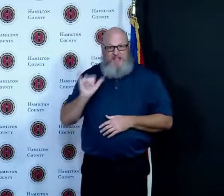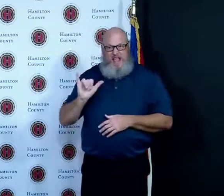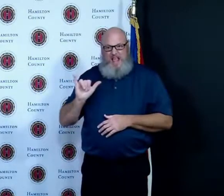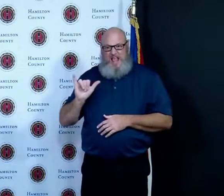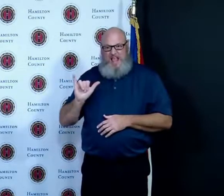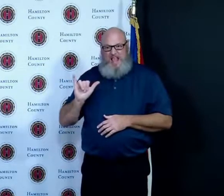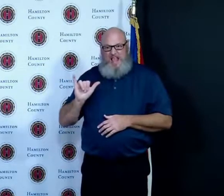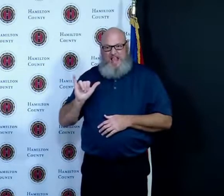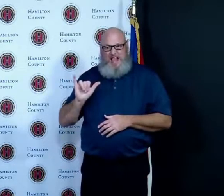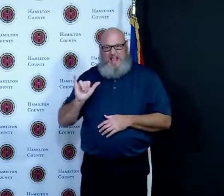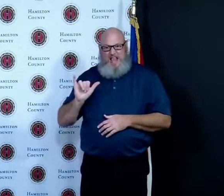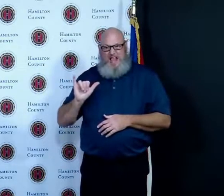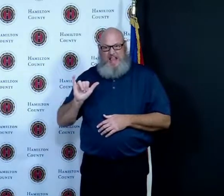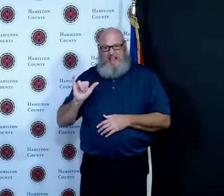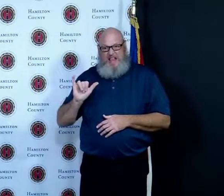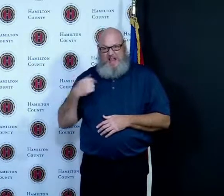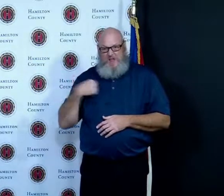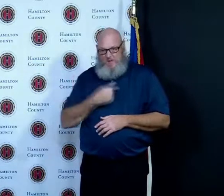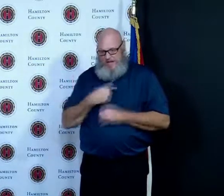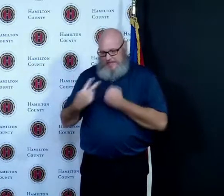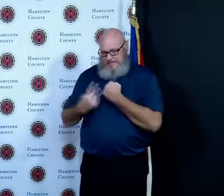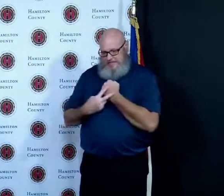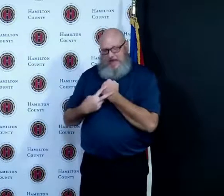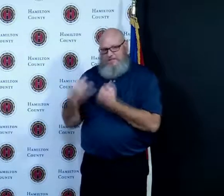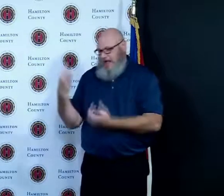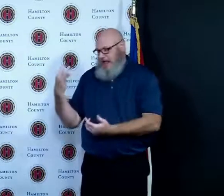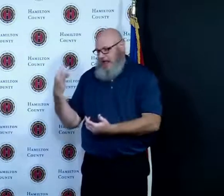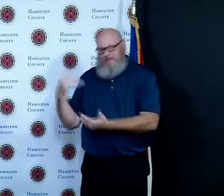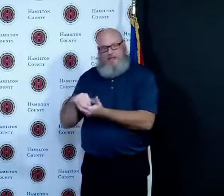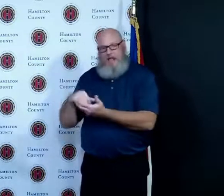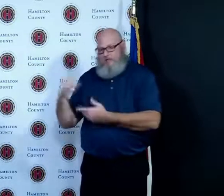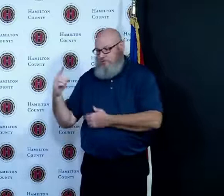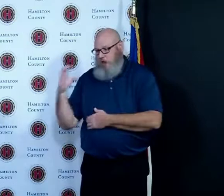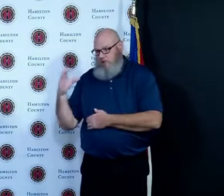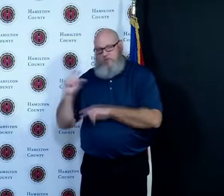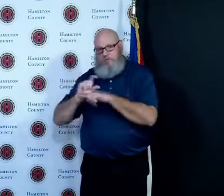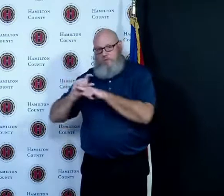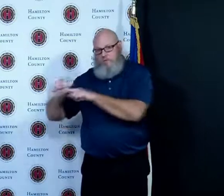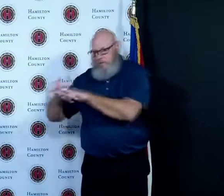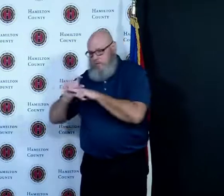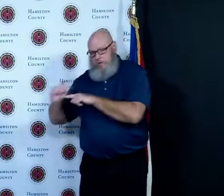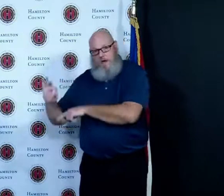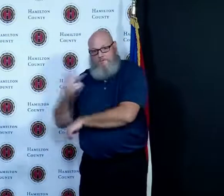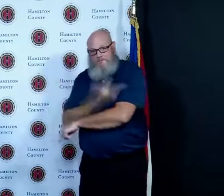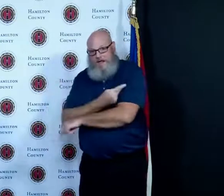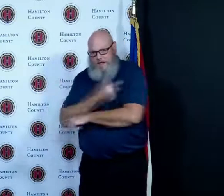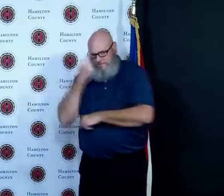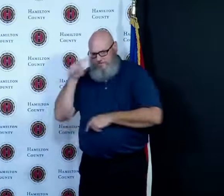individuals the partners include Public Health our hospital systems our federally qualified health